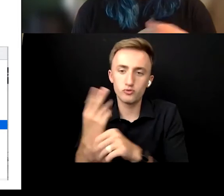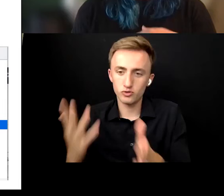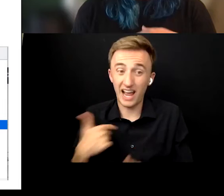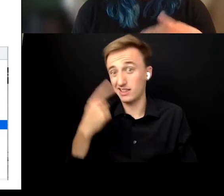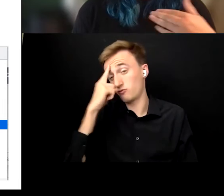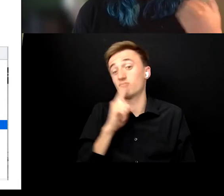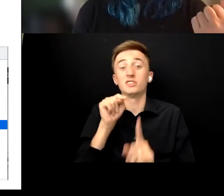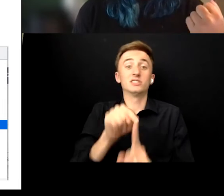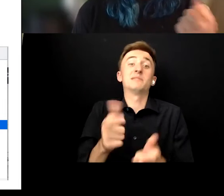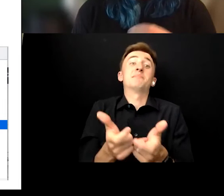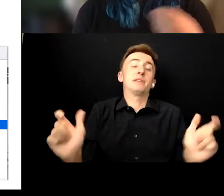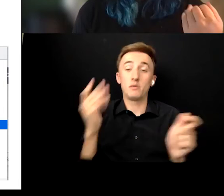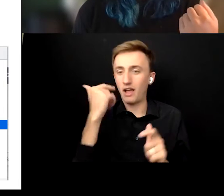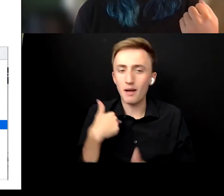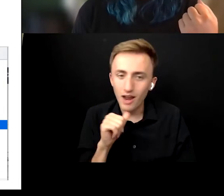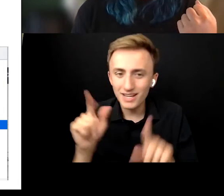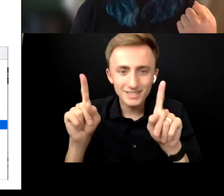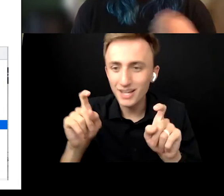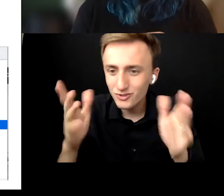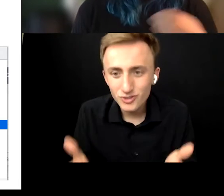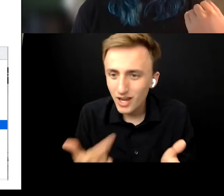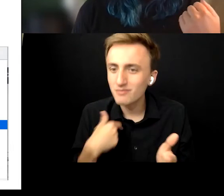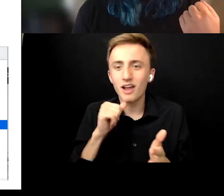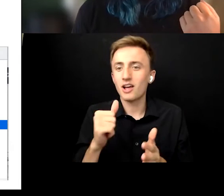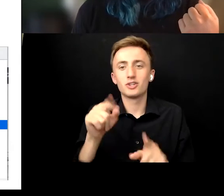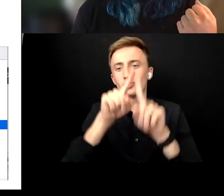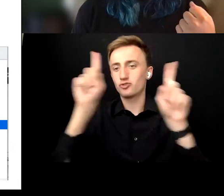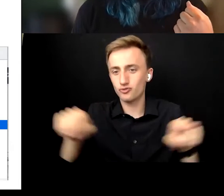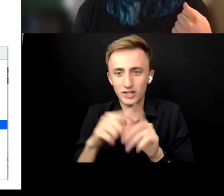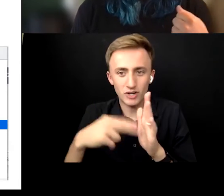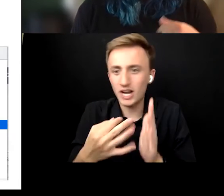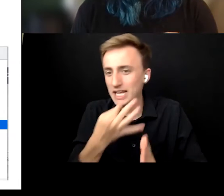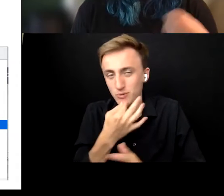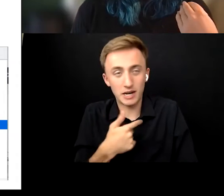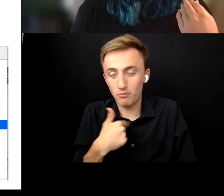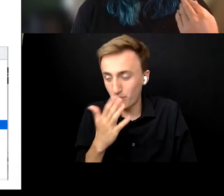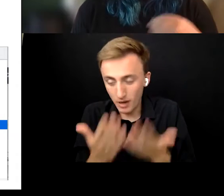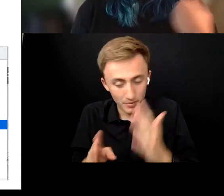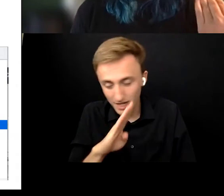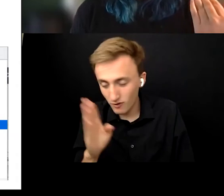but I am not a tester. I am not a screen reader expert. I probably never will be. So I can do more